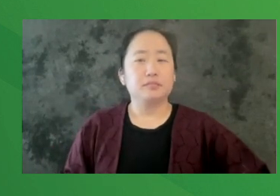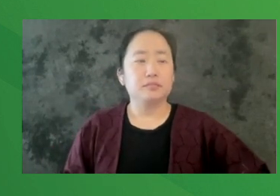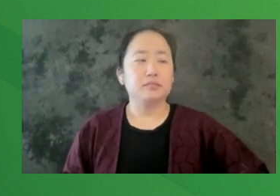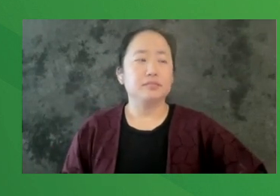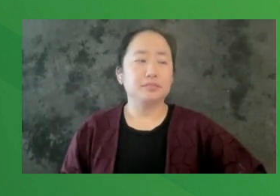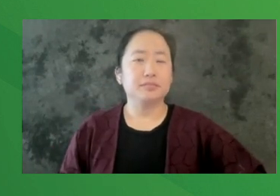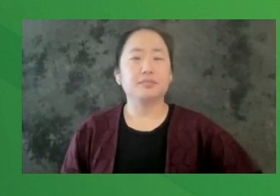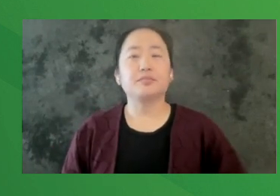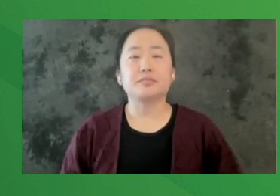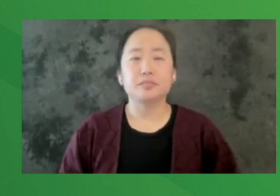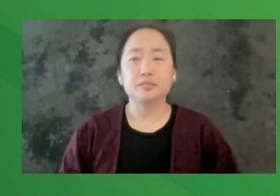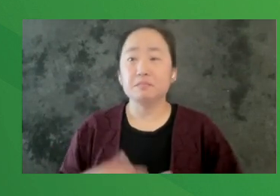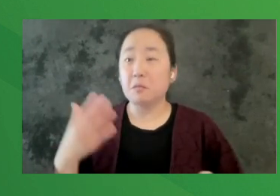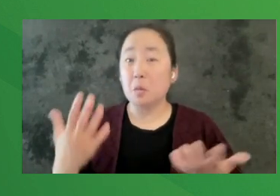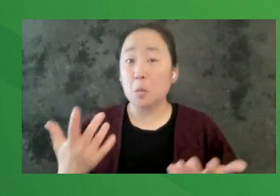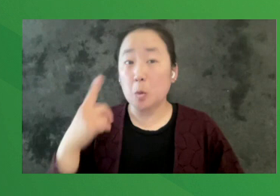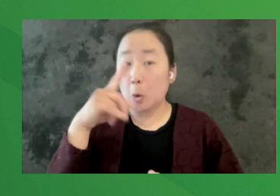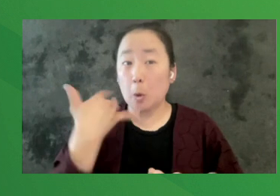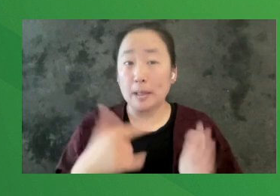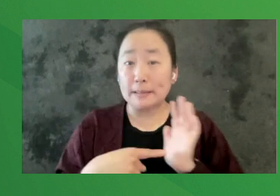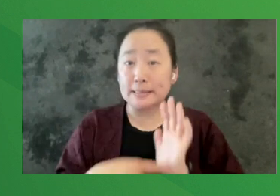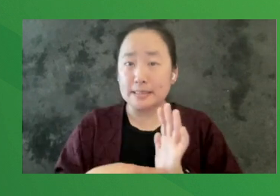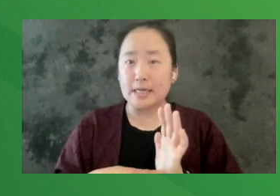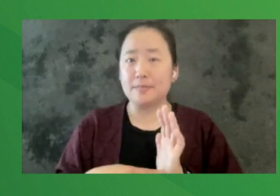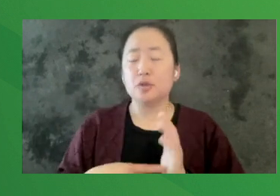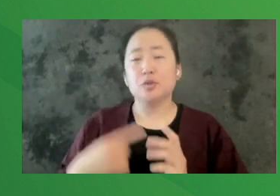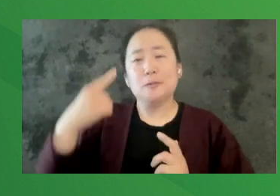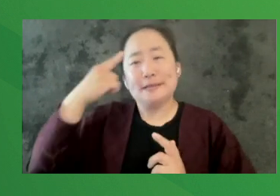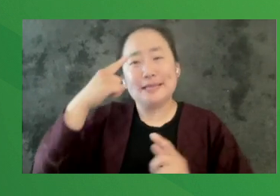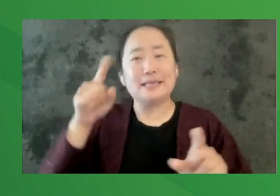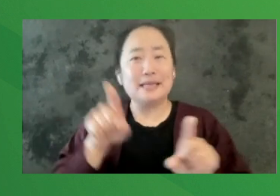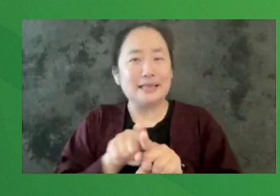what it might look like to think like a social scientist. So, the questions we want our kids